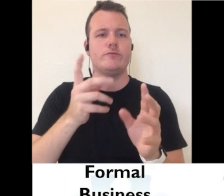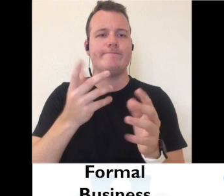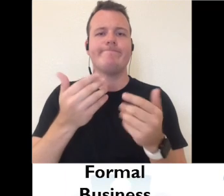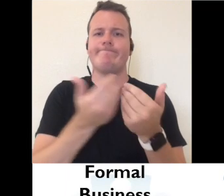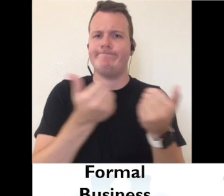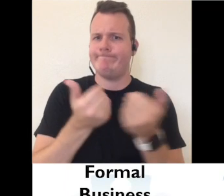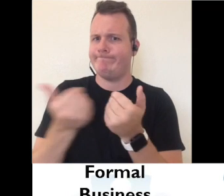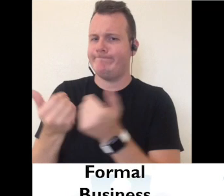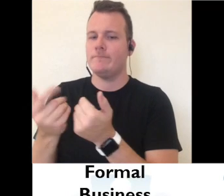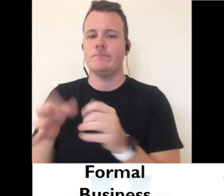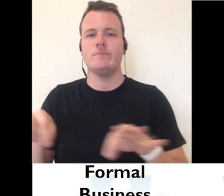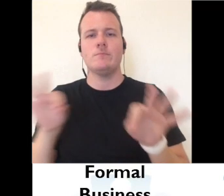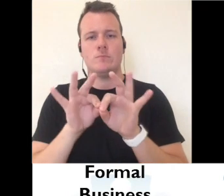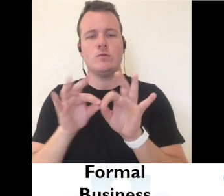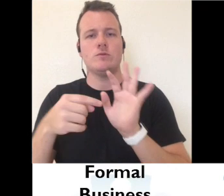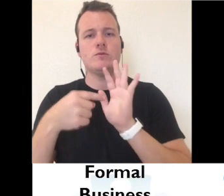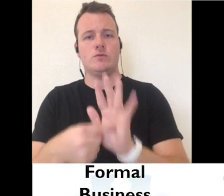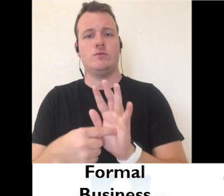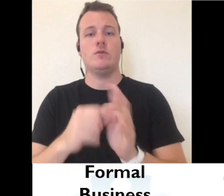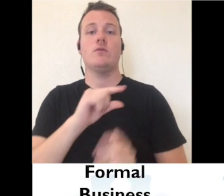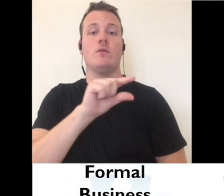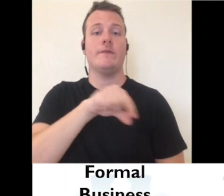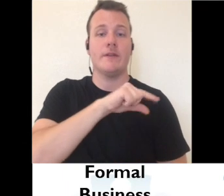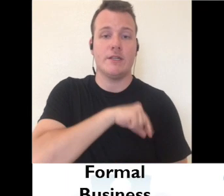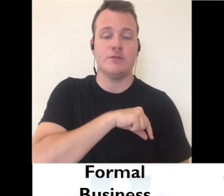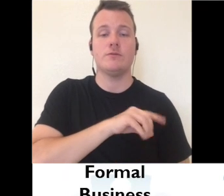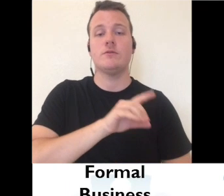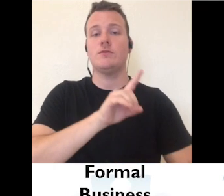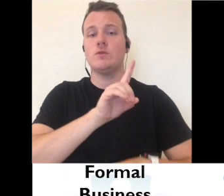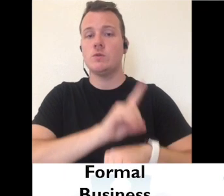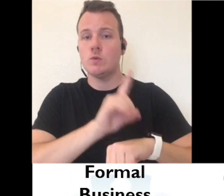duties, expected contributions, and the positions really should be summarized as